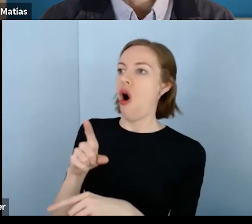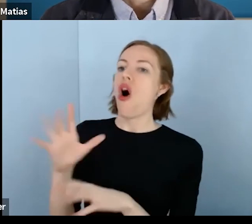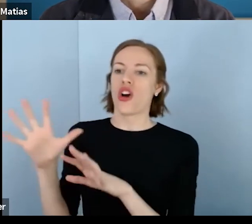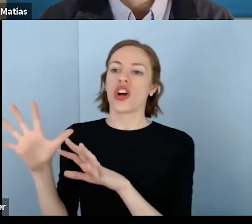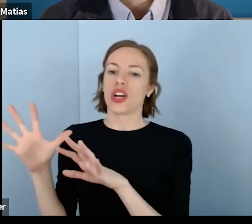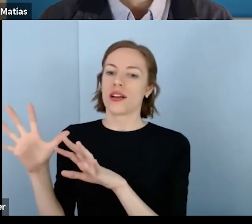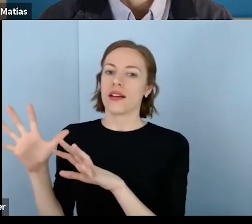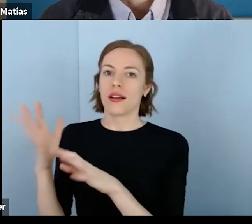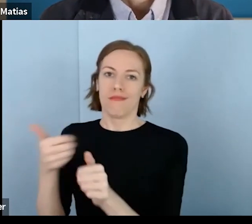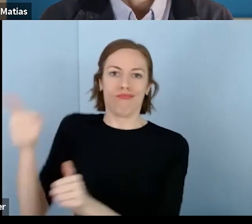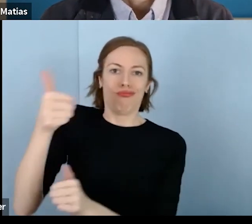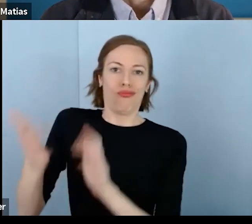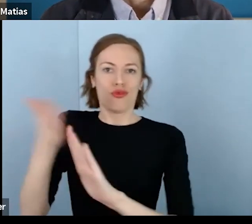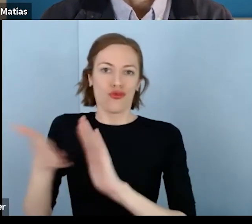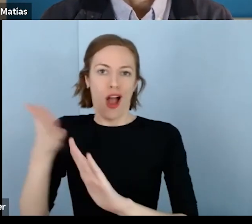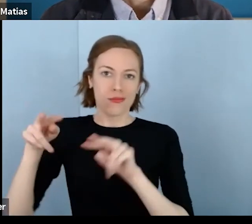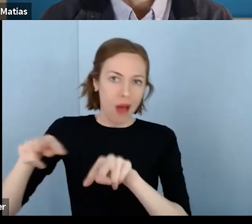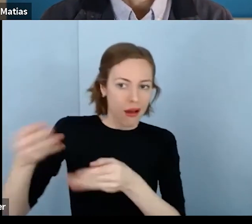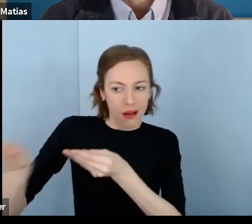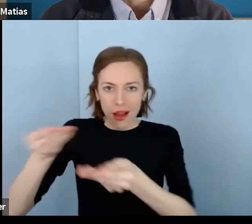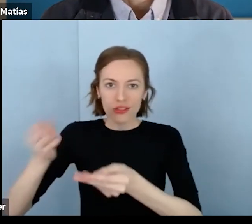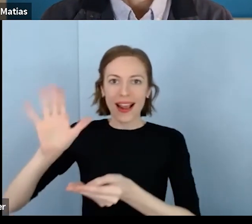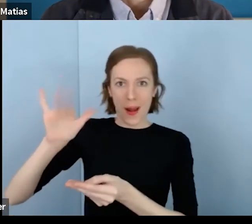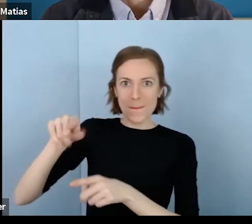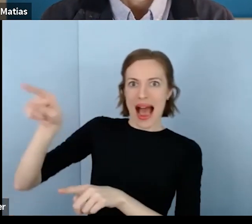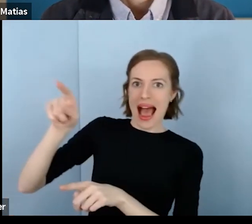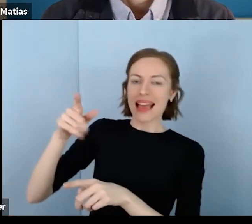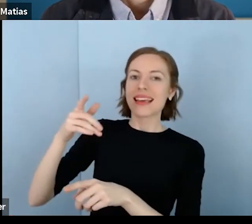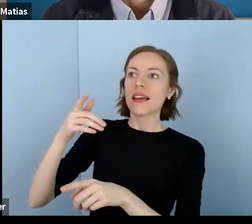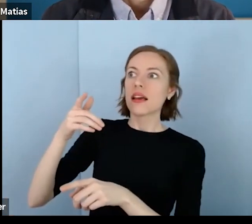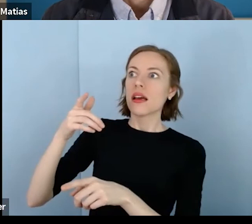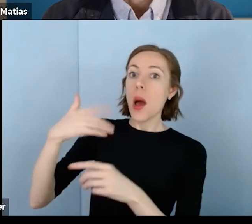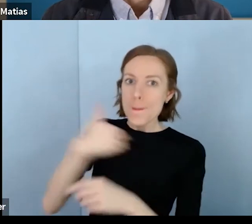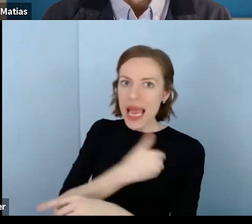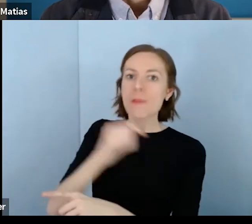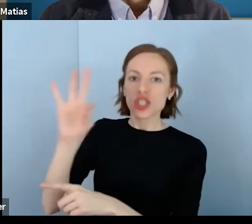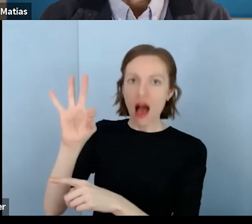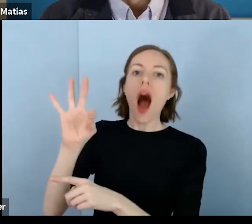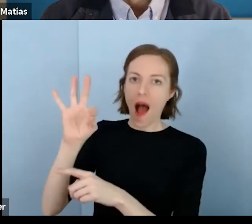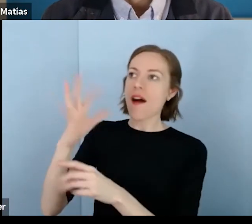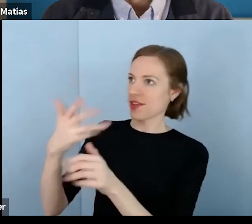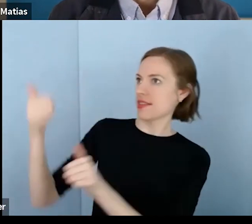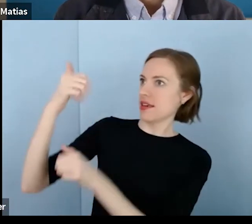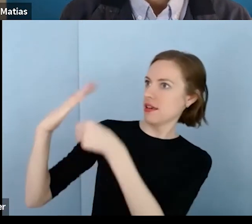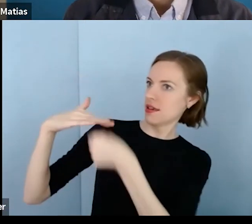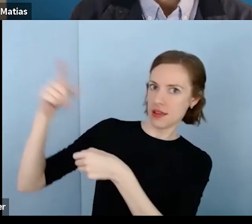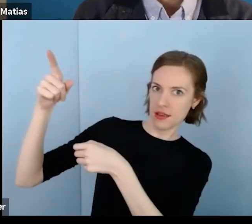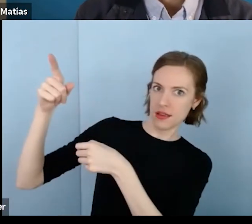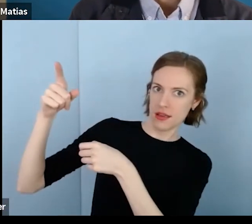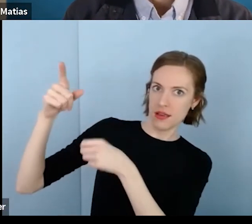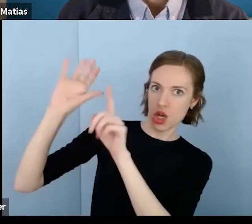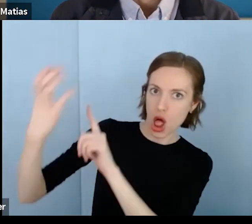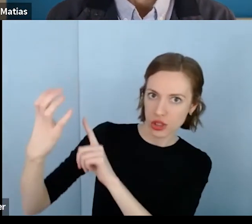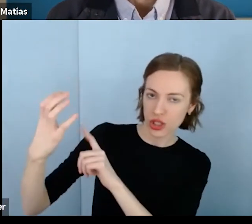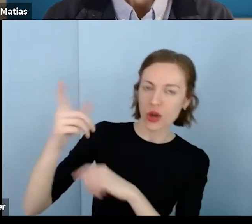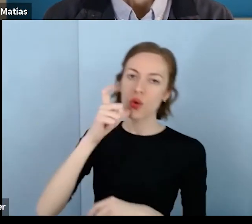or understand their values goals or needs. And so those are two areas where we're asking that question.